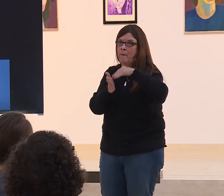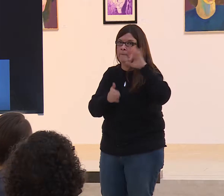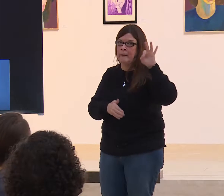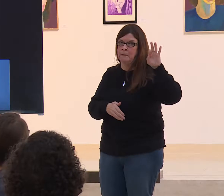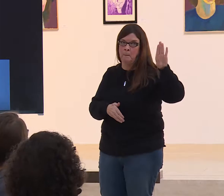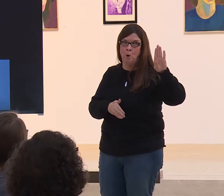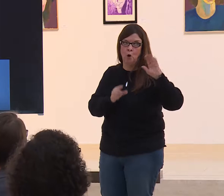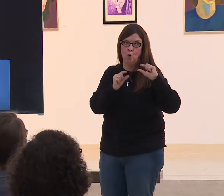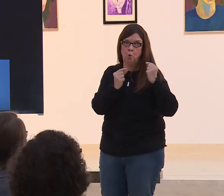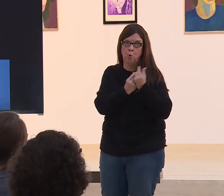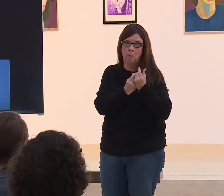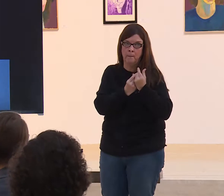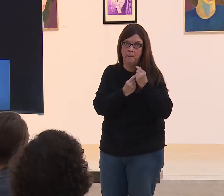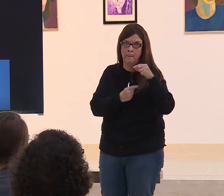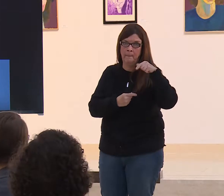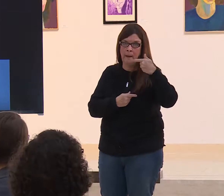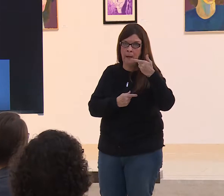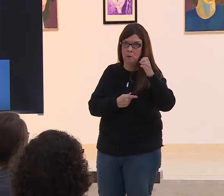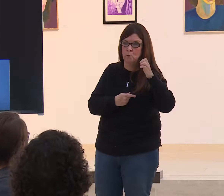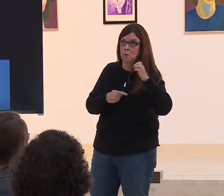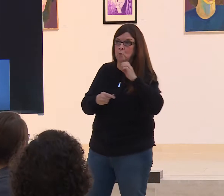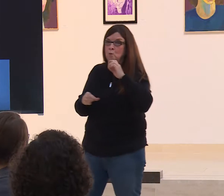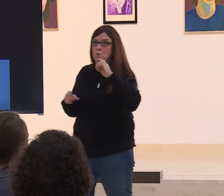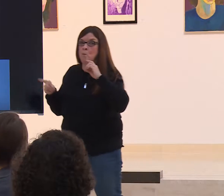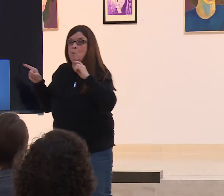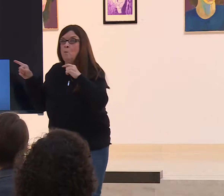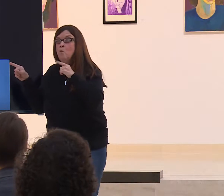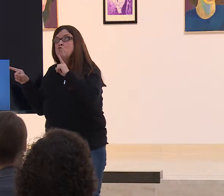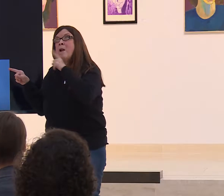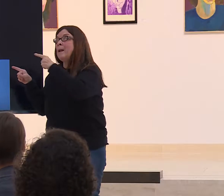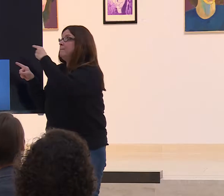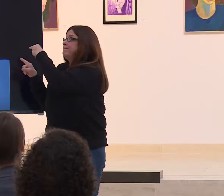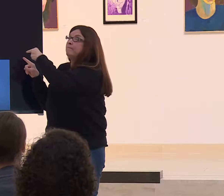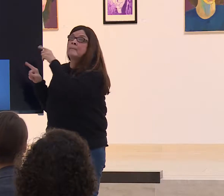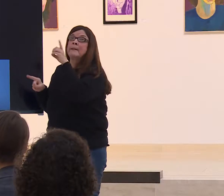So in 2014, on the De'VIA Central Facebook group